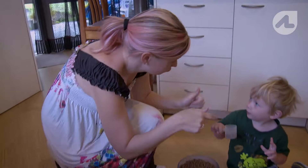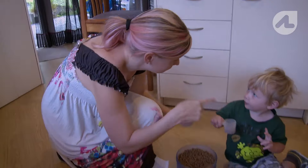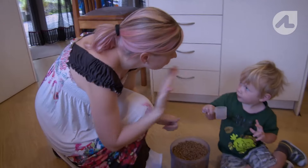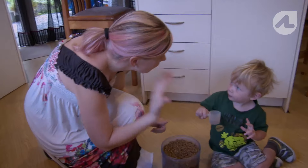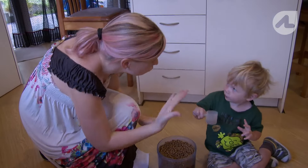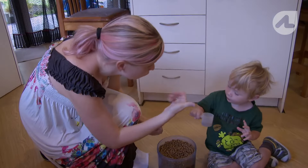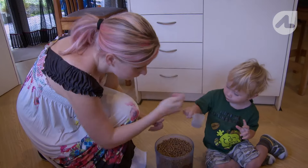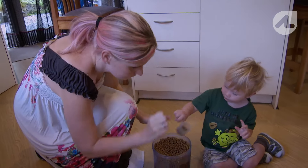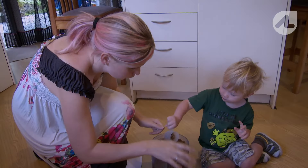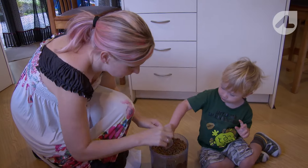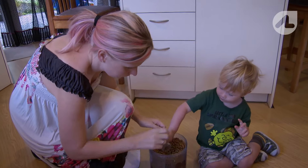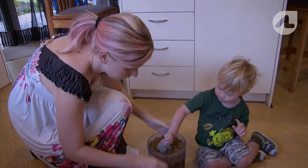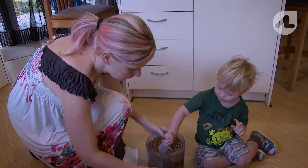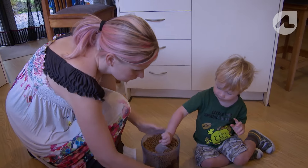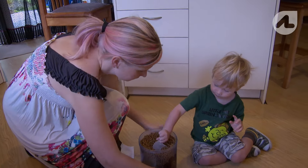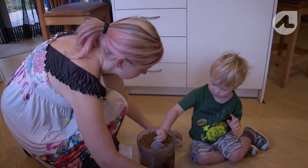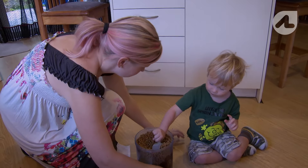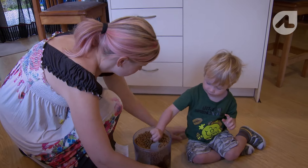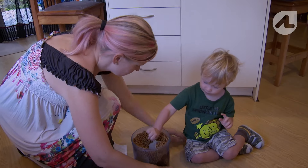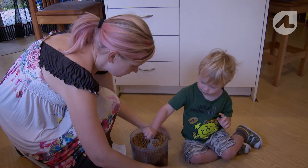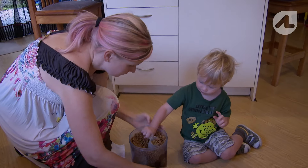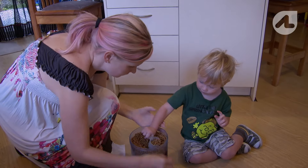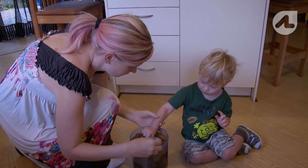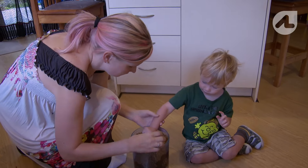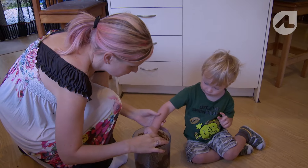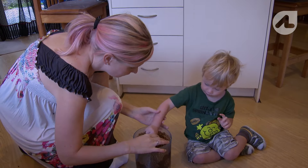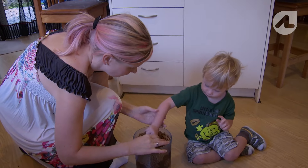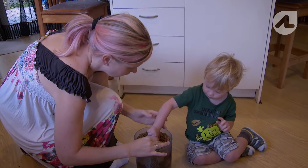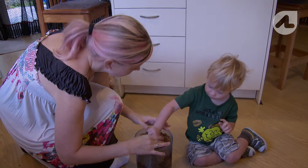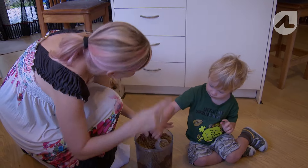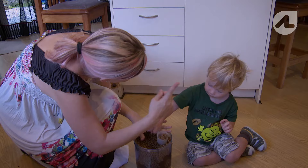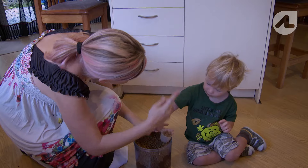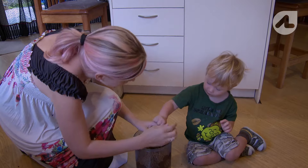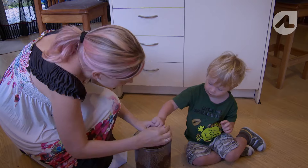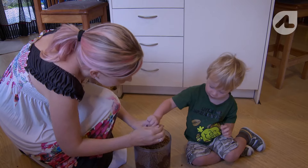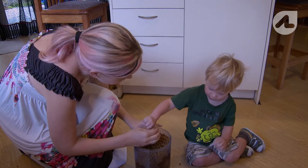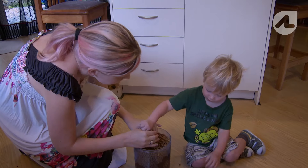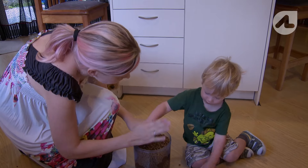Okay, thank you, that's enough. Now, just one scoop.